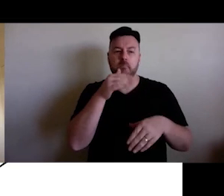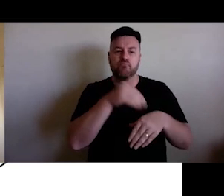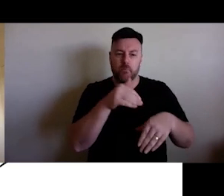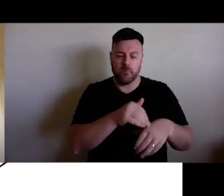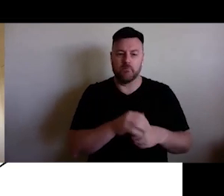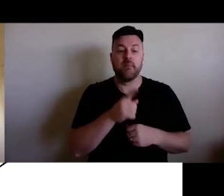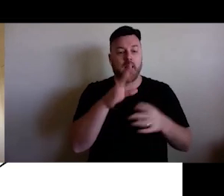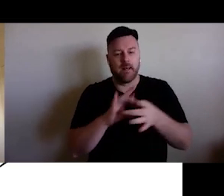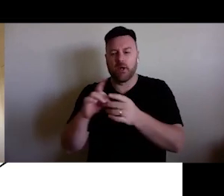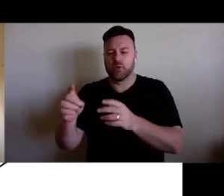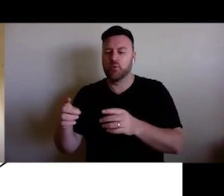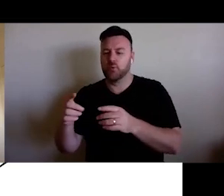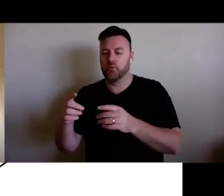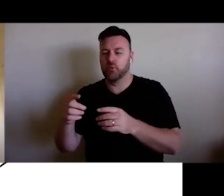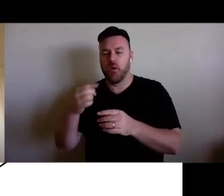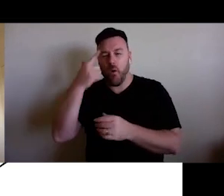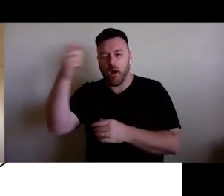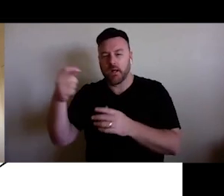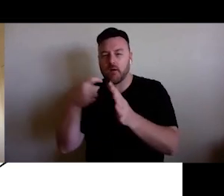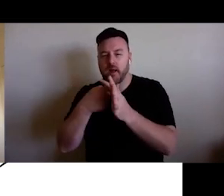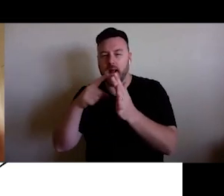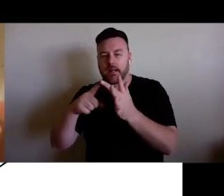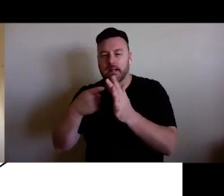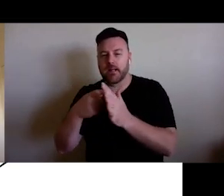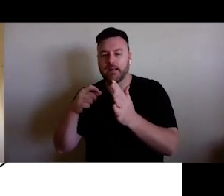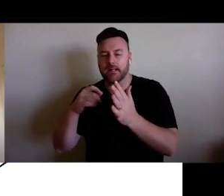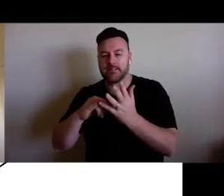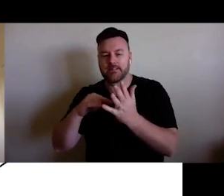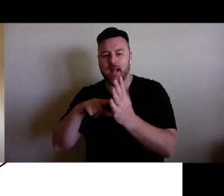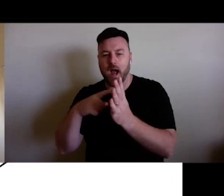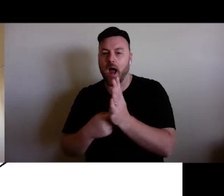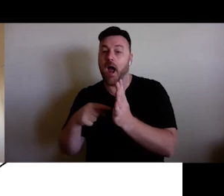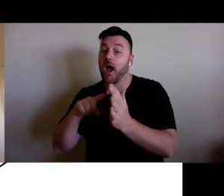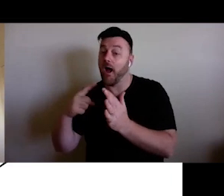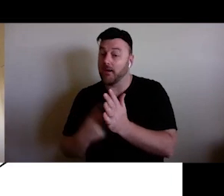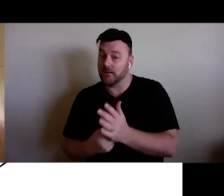now discovered shooting people, so we're not interested in what you do." He believed there was an audience still there for these, you